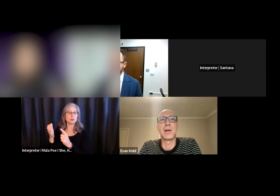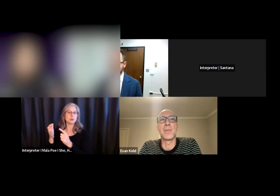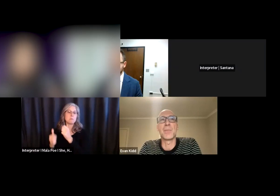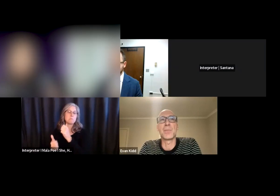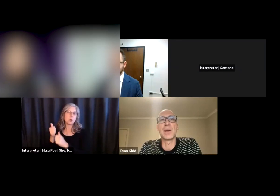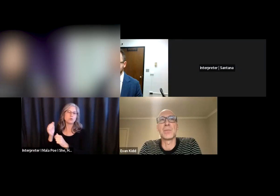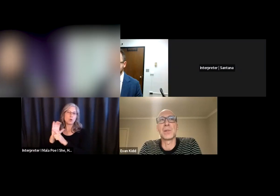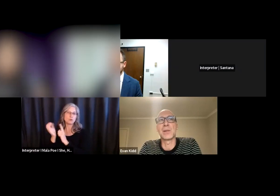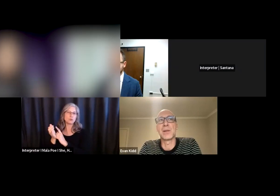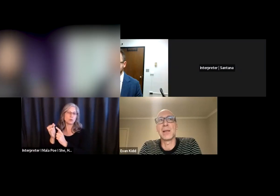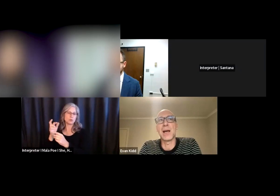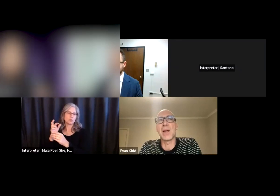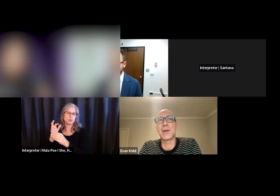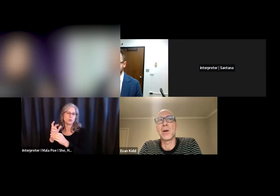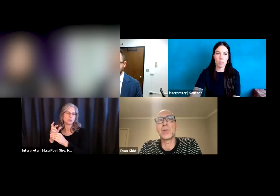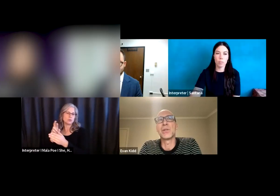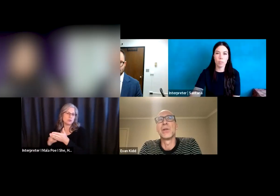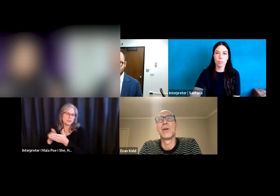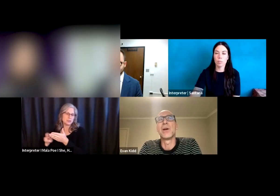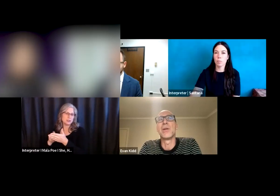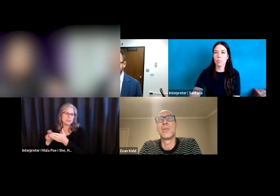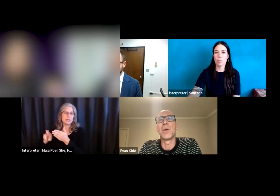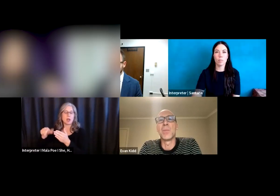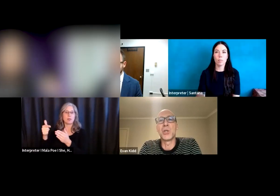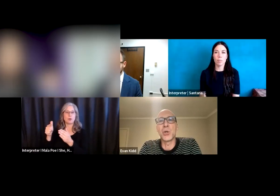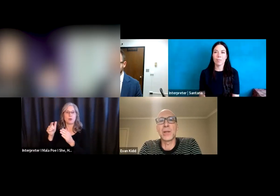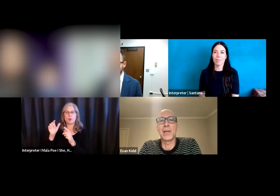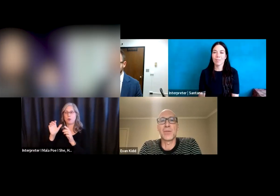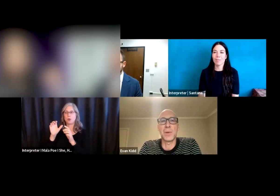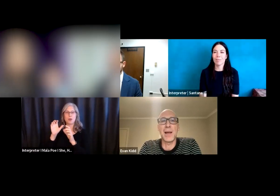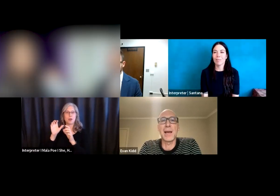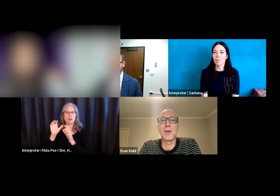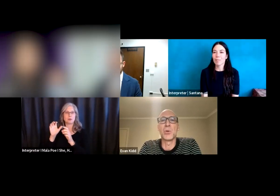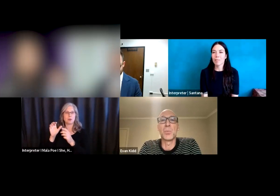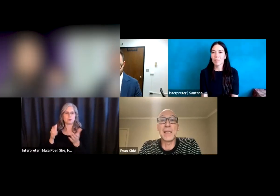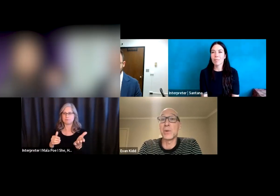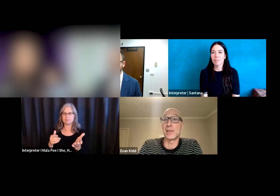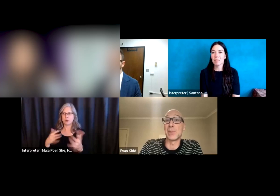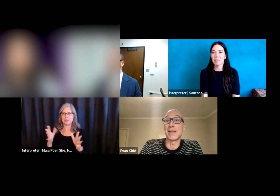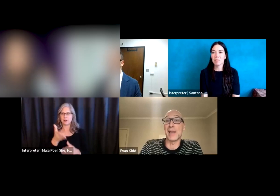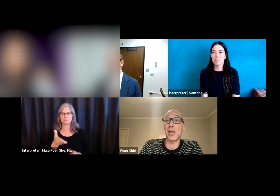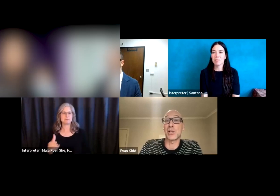other cultures, majority of the play will be with siblings, actually.